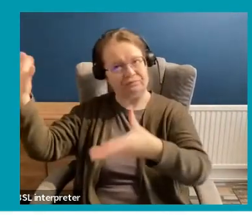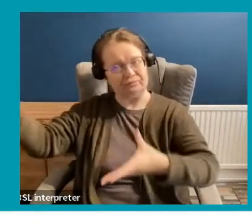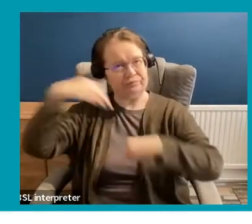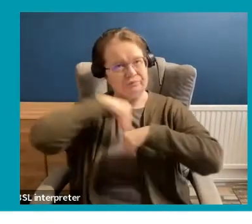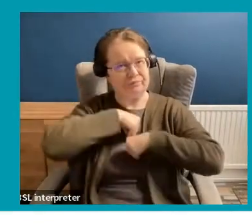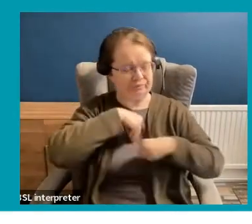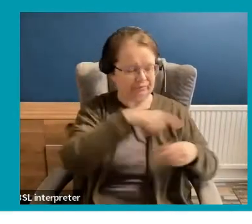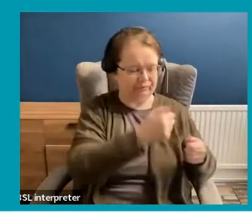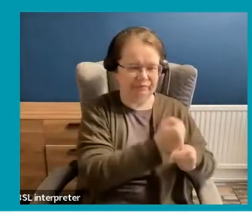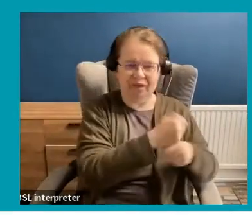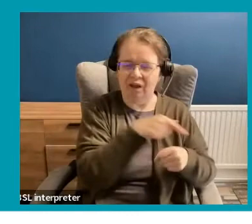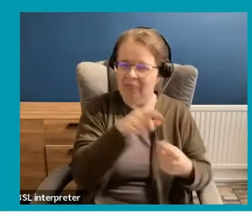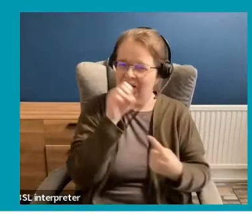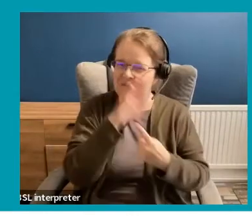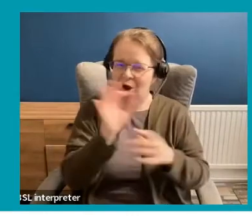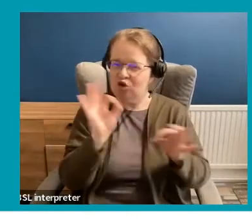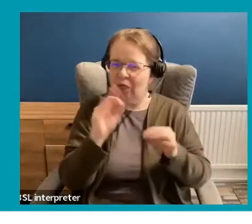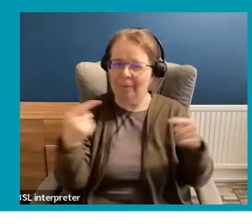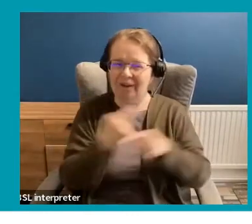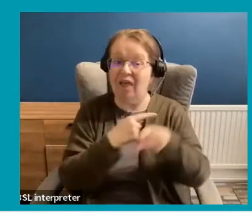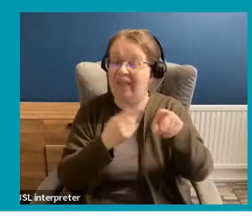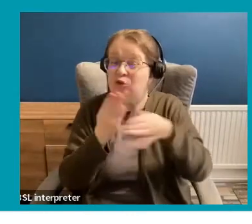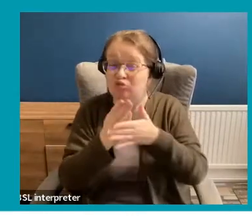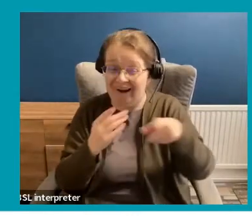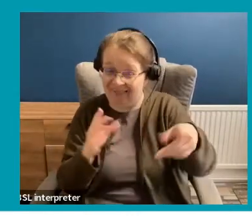Really that's what you talk about here, isn't it? It's about how you